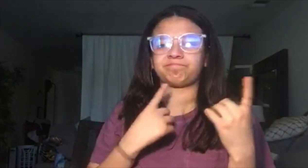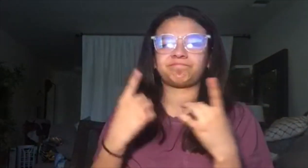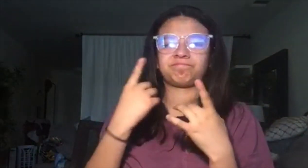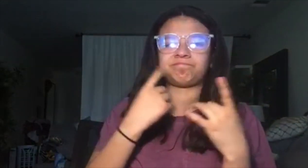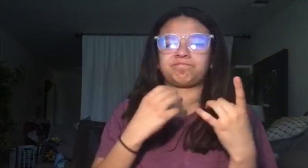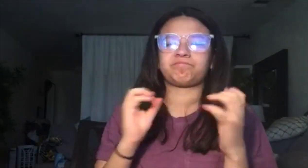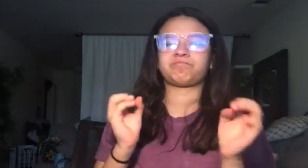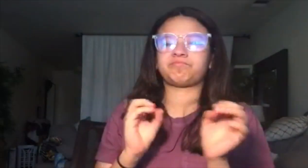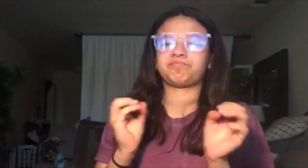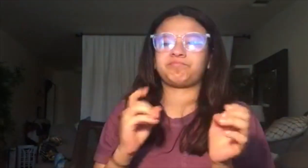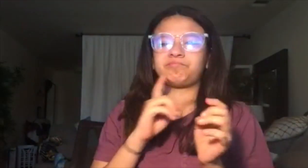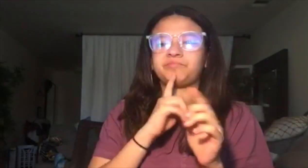I've been thinking about this.